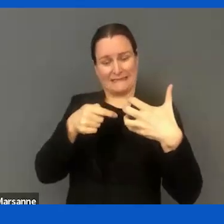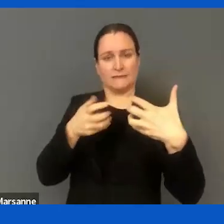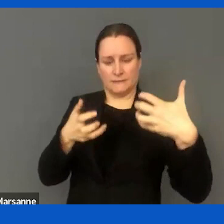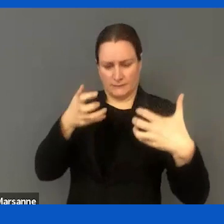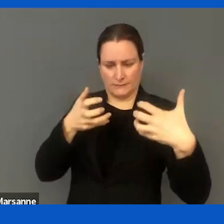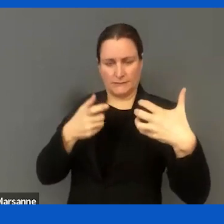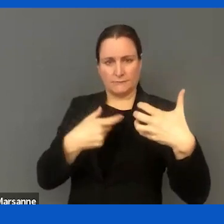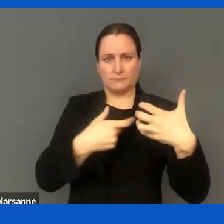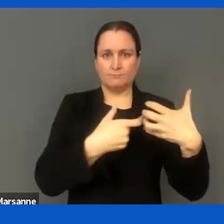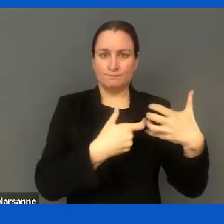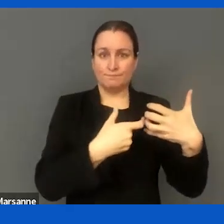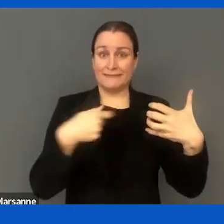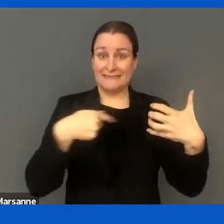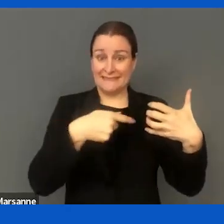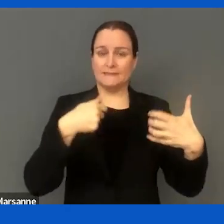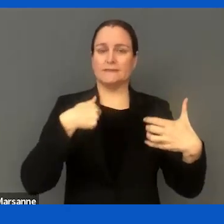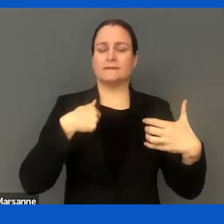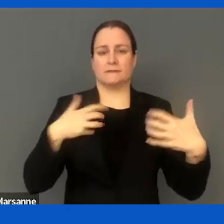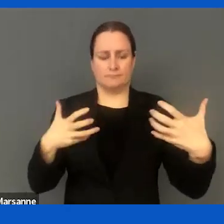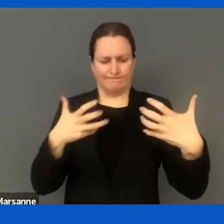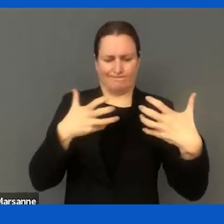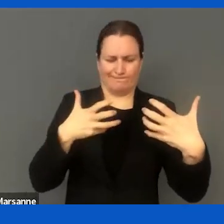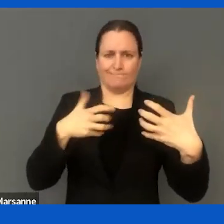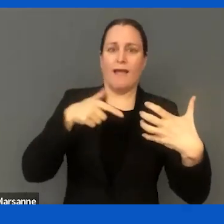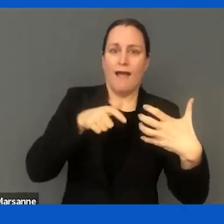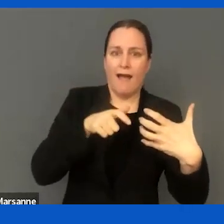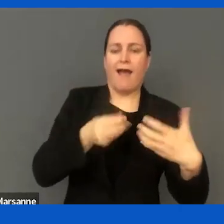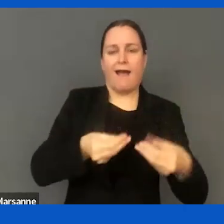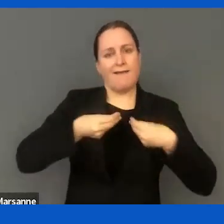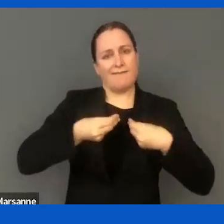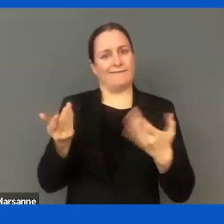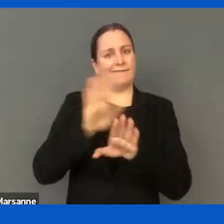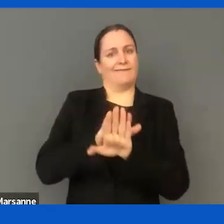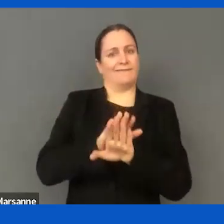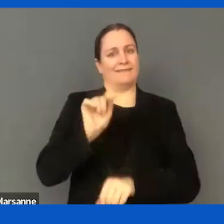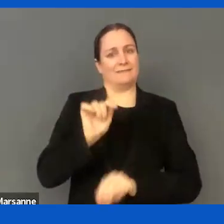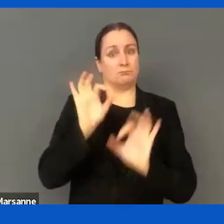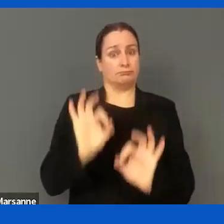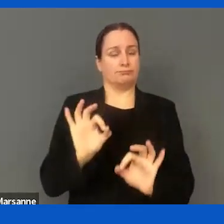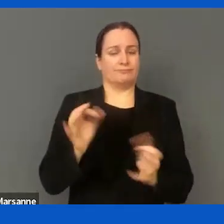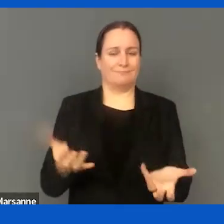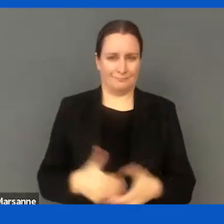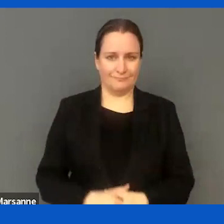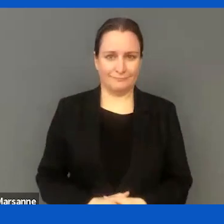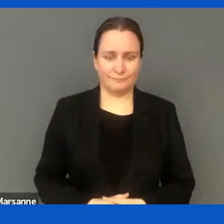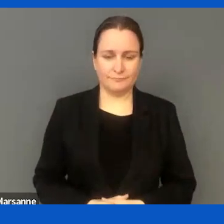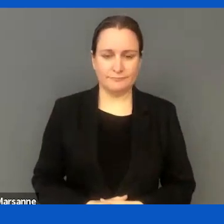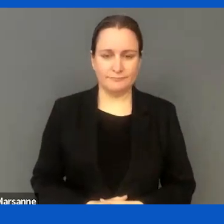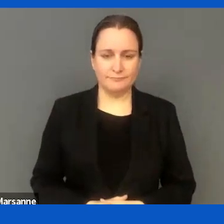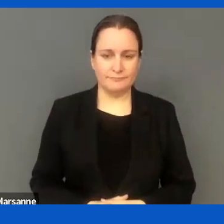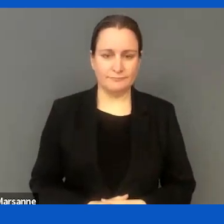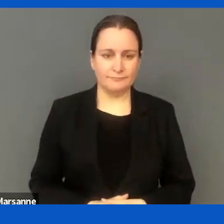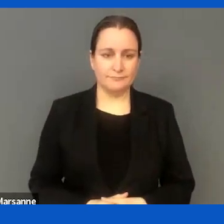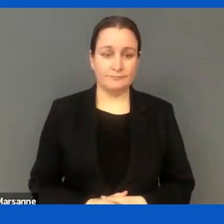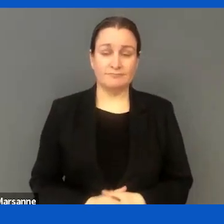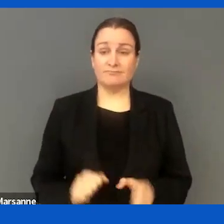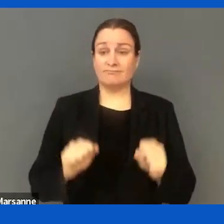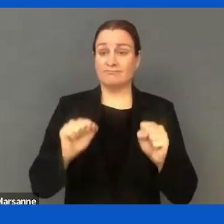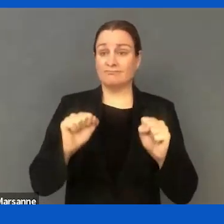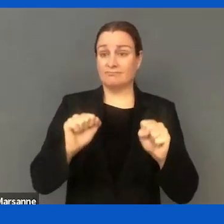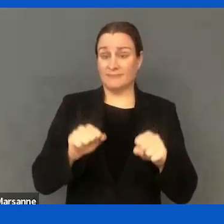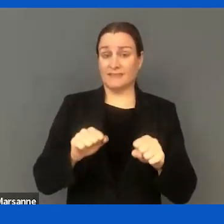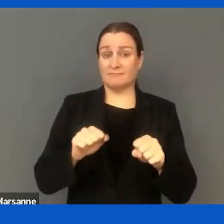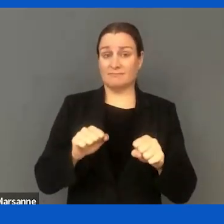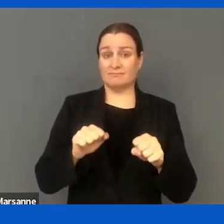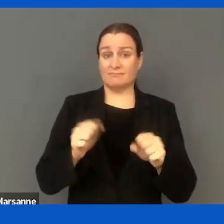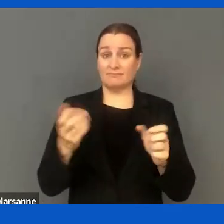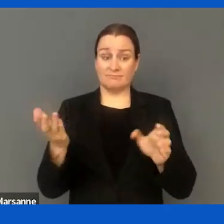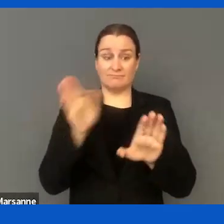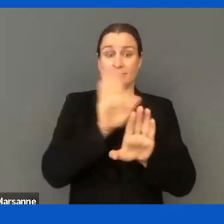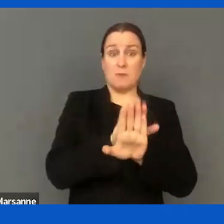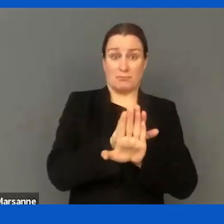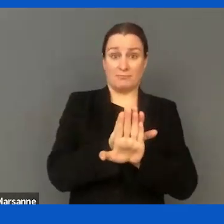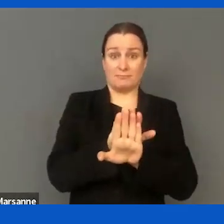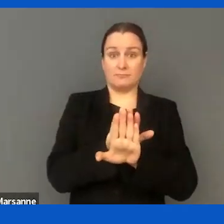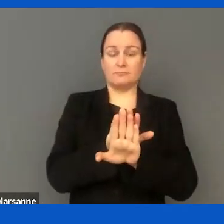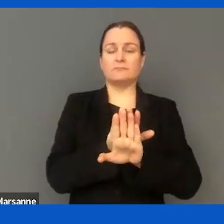negative. If a tool generate a wrong alternative text, can cause an issue for people. Think for